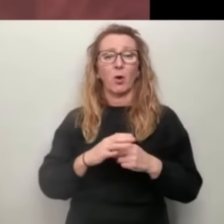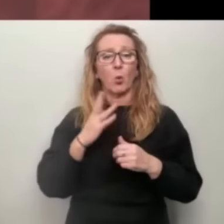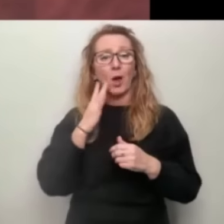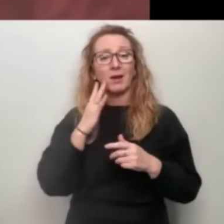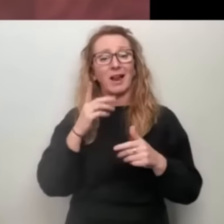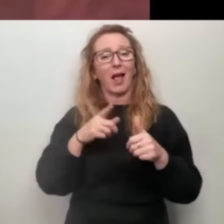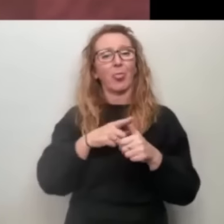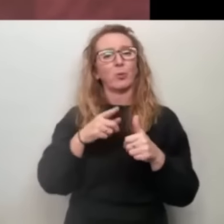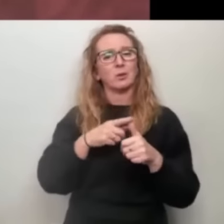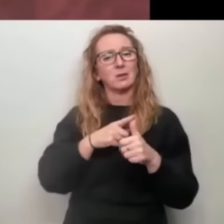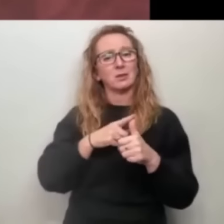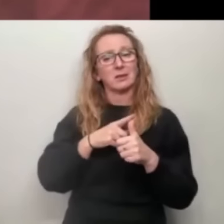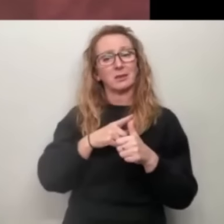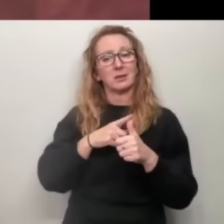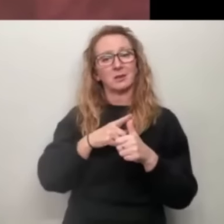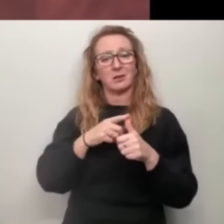as a geological epoch might have begun.